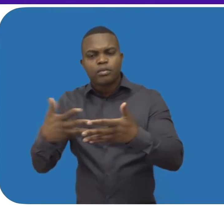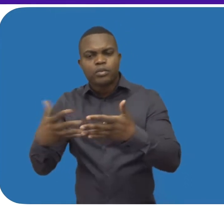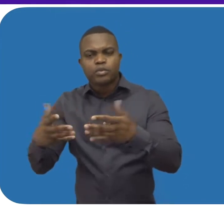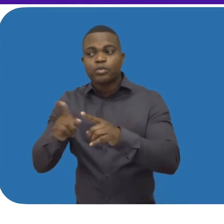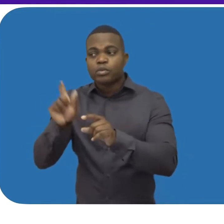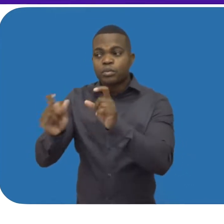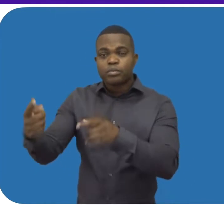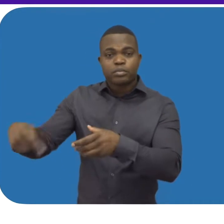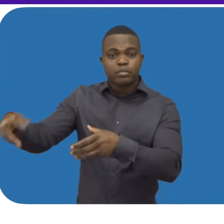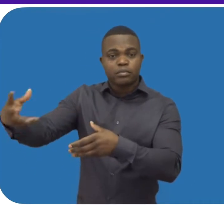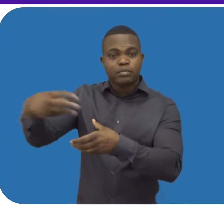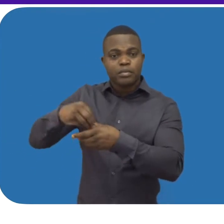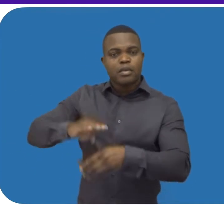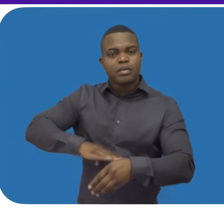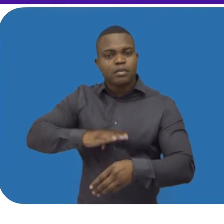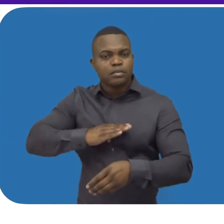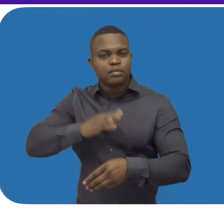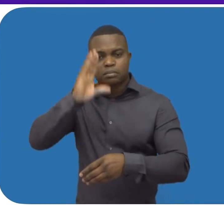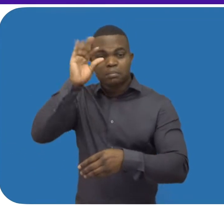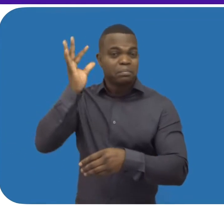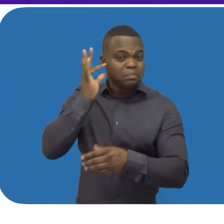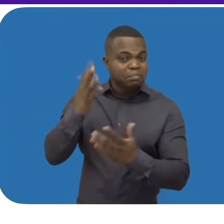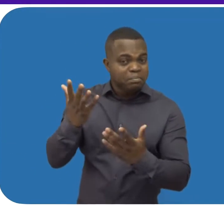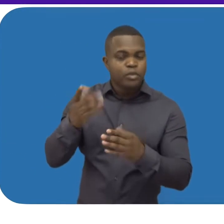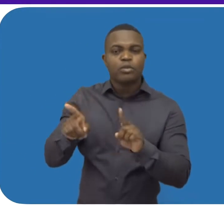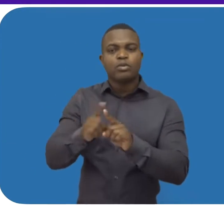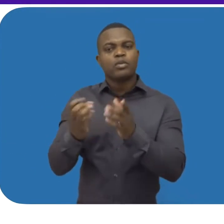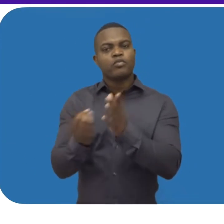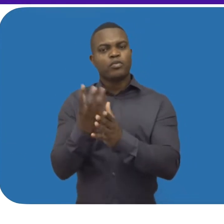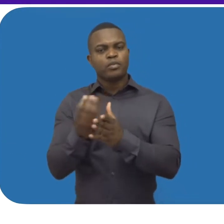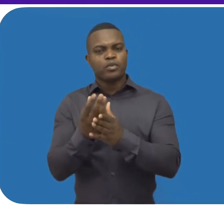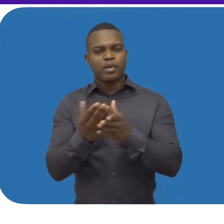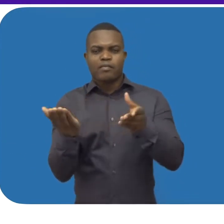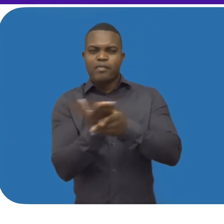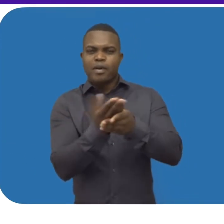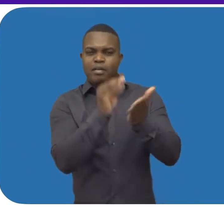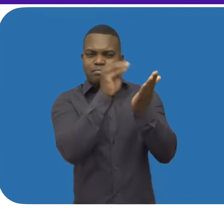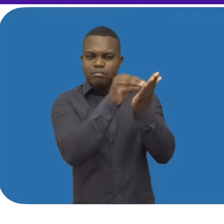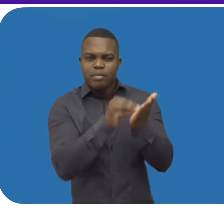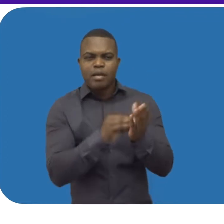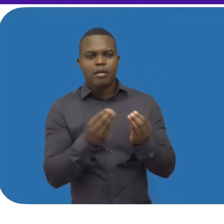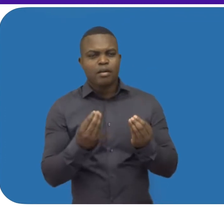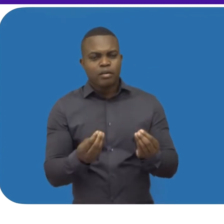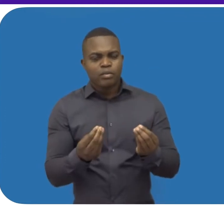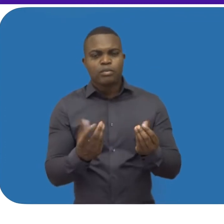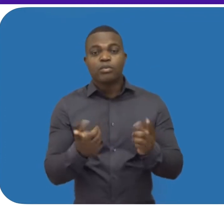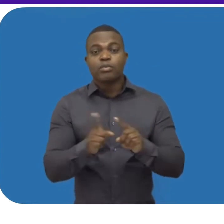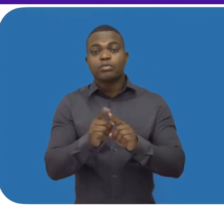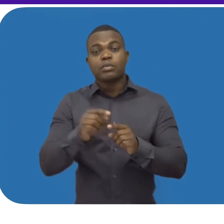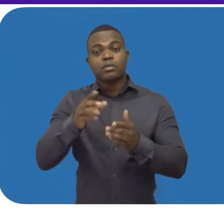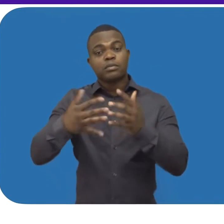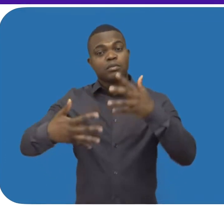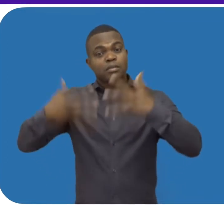but also information like file formats, usage licence and where to find both data and relevant literature.